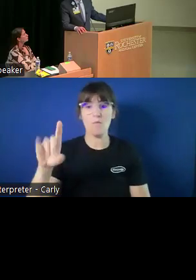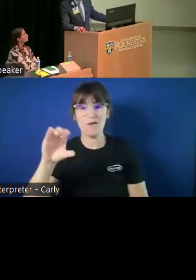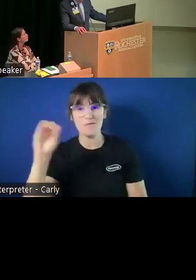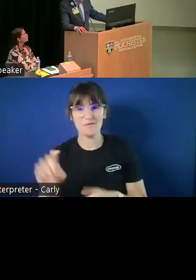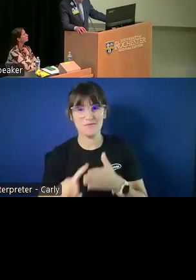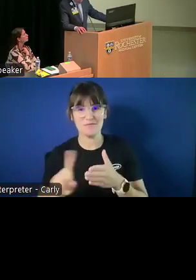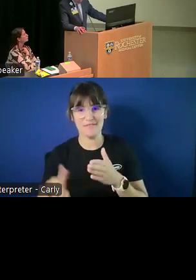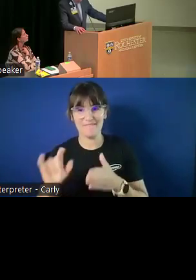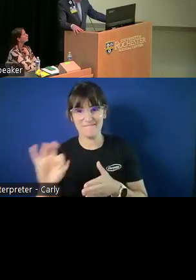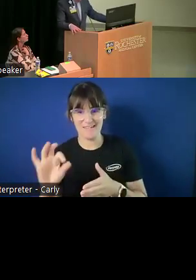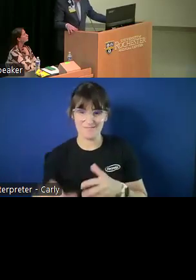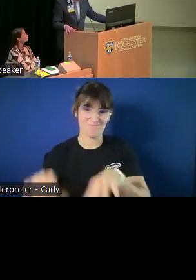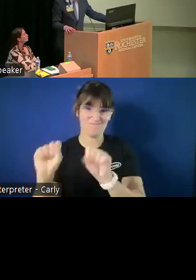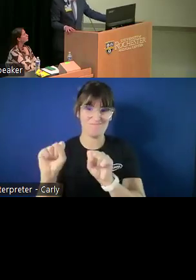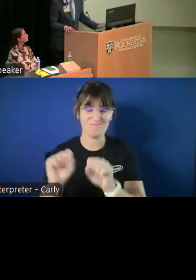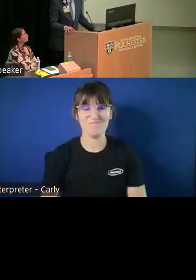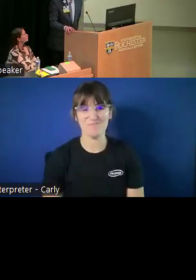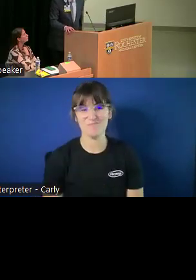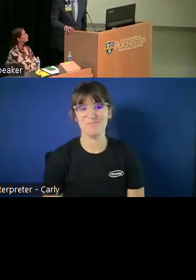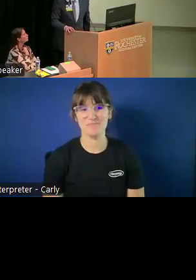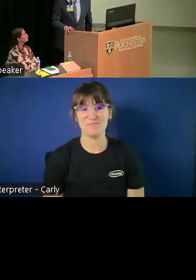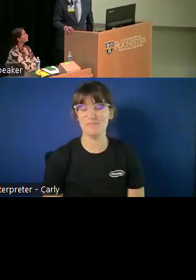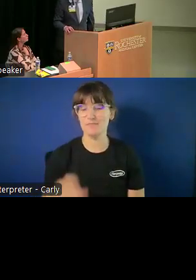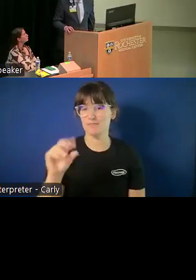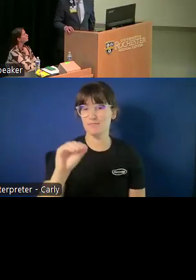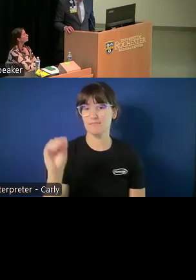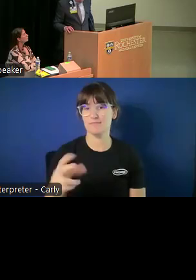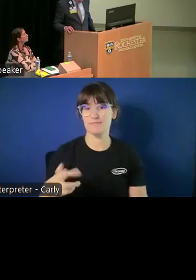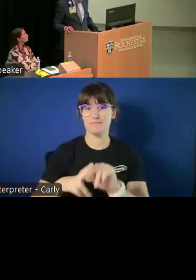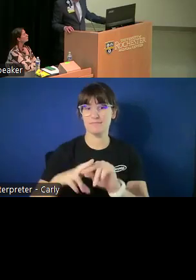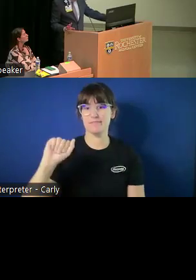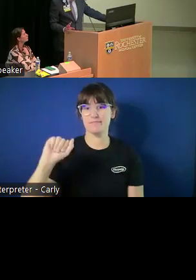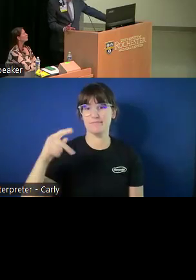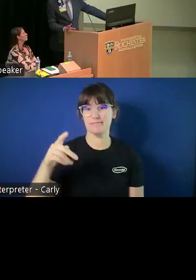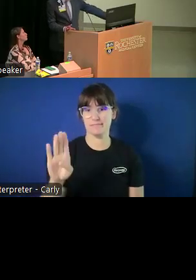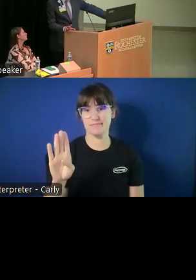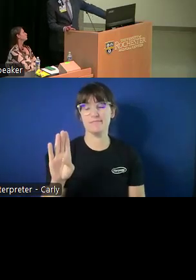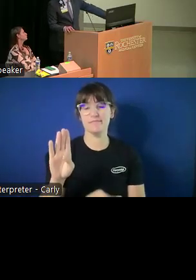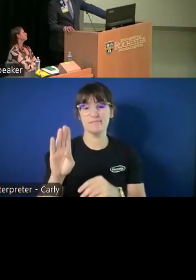invited to take the survey and a 30% increase in a participation over the four-year average